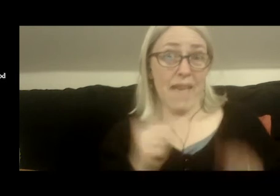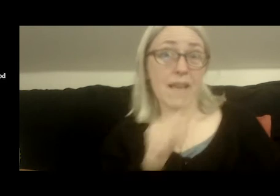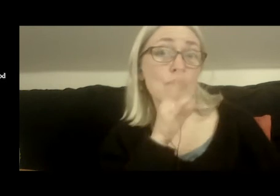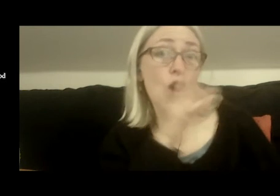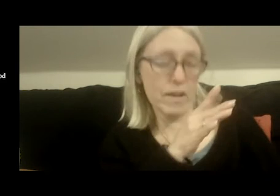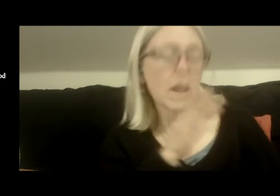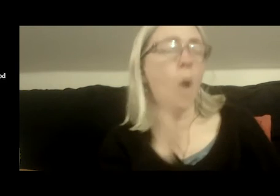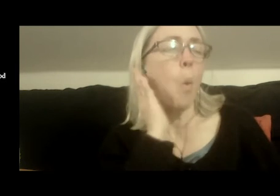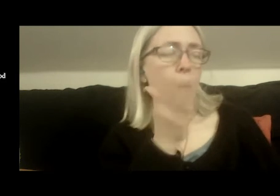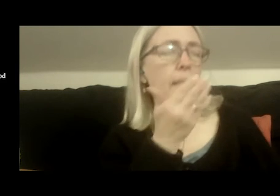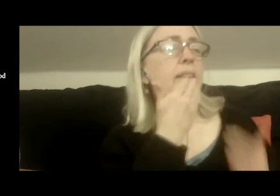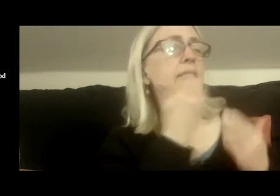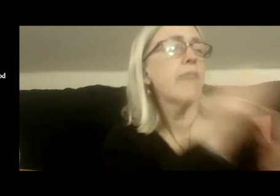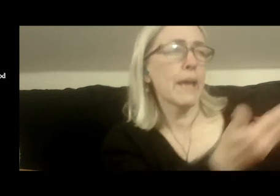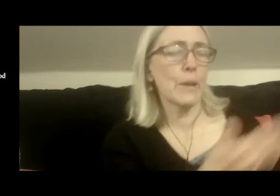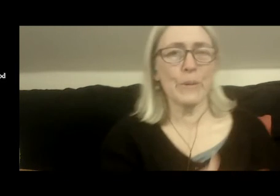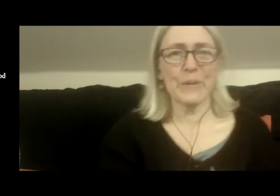I think despite how challenging the pandemic is,